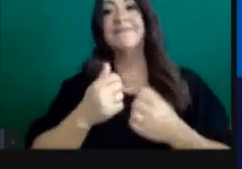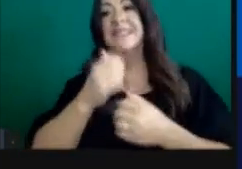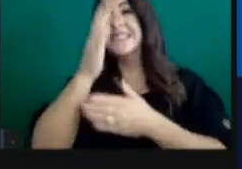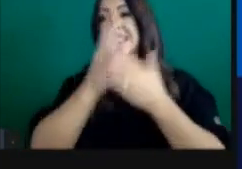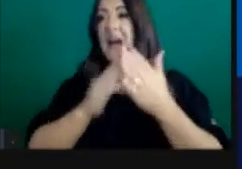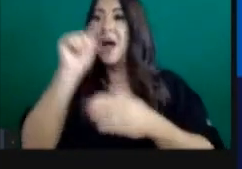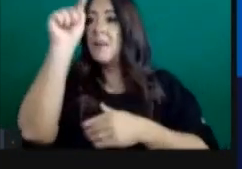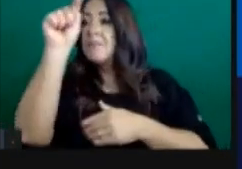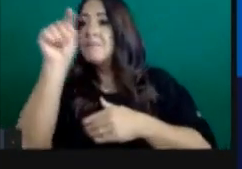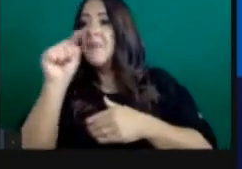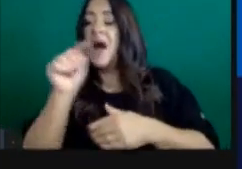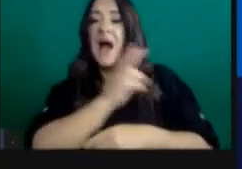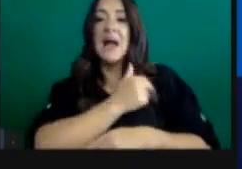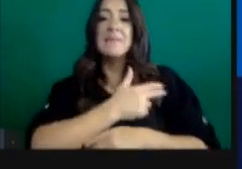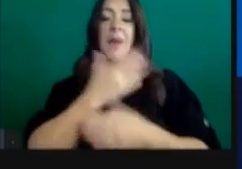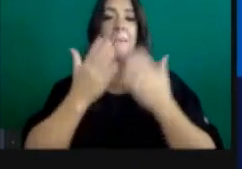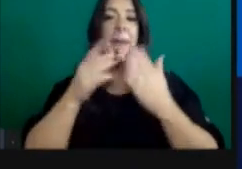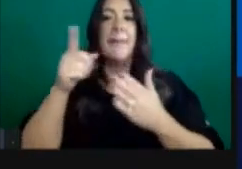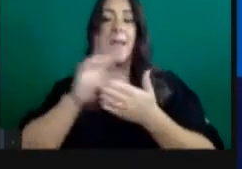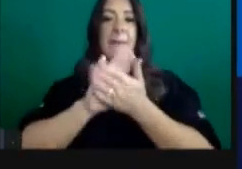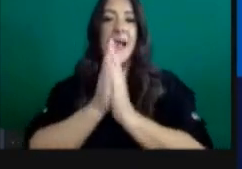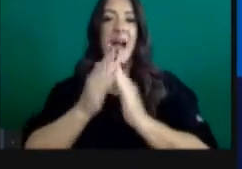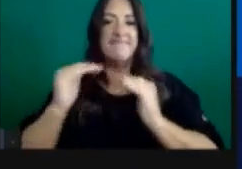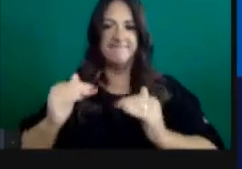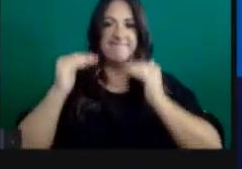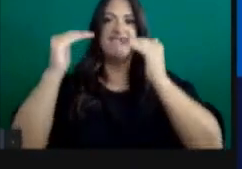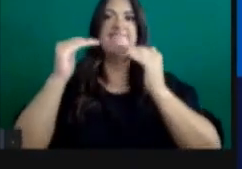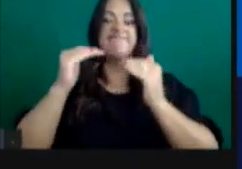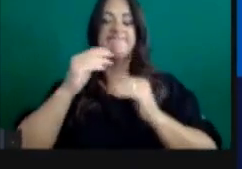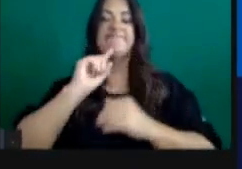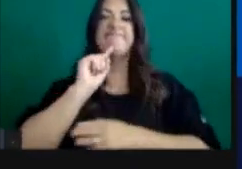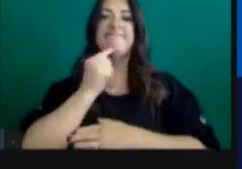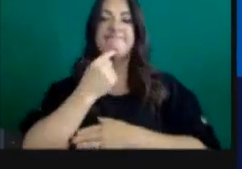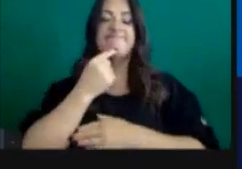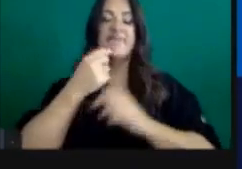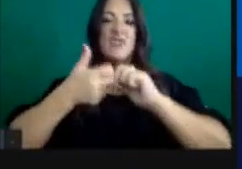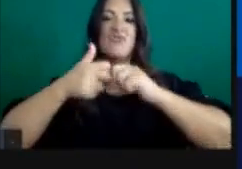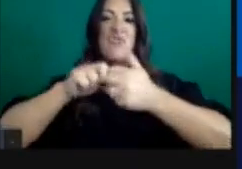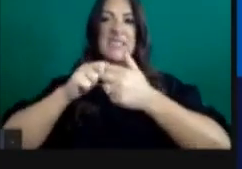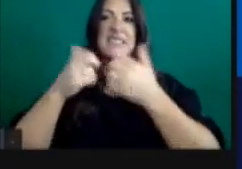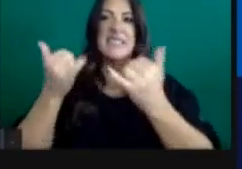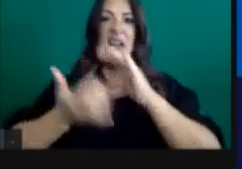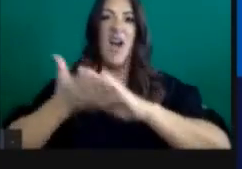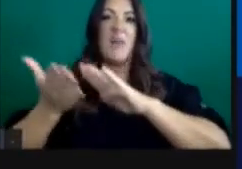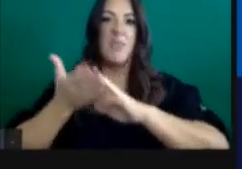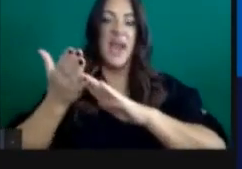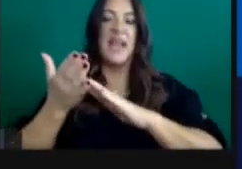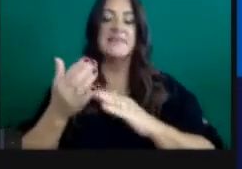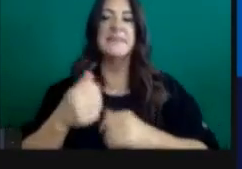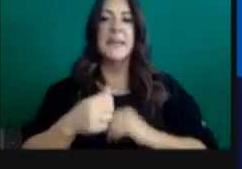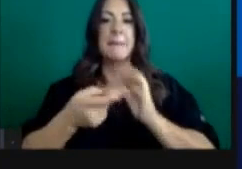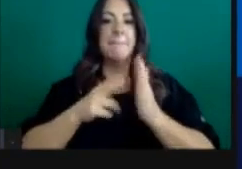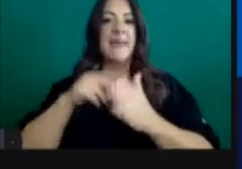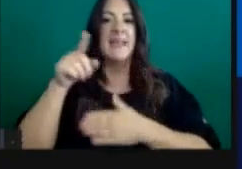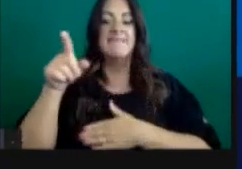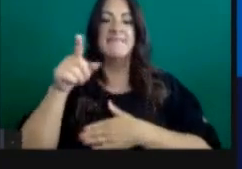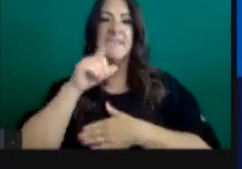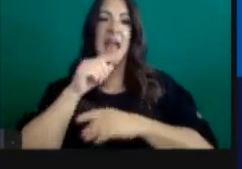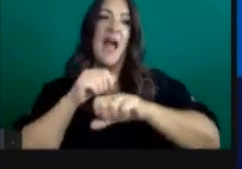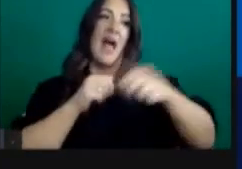WE NEED TO BE PREPARED FOR THE POSSIBILITY THAT SOME HOSPITALS WILL NEED TO RESORT TO CRISIS CARE.